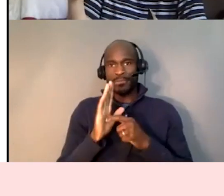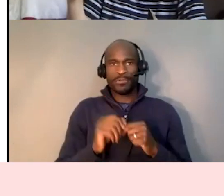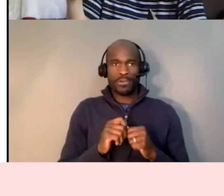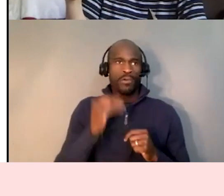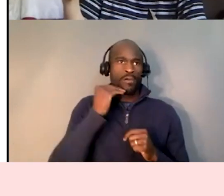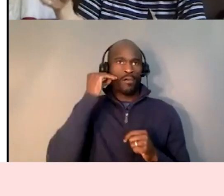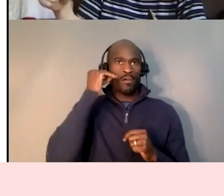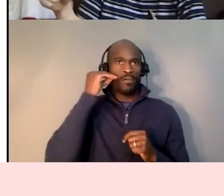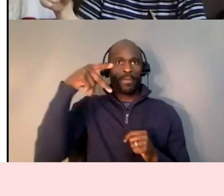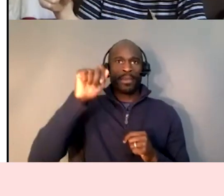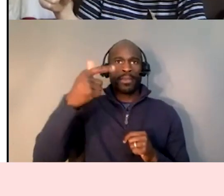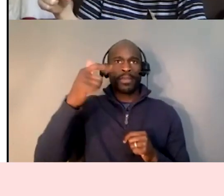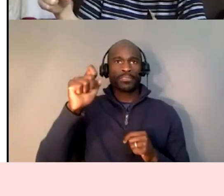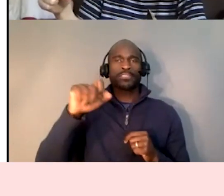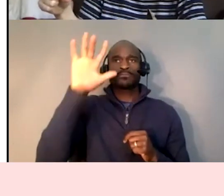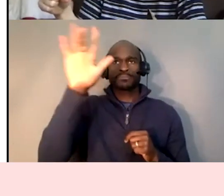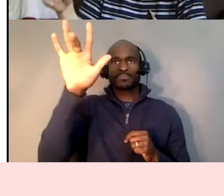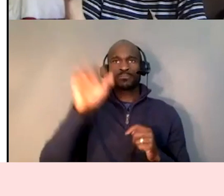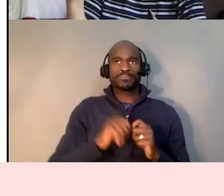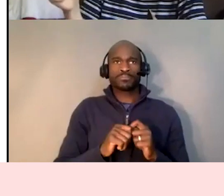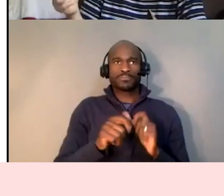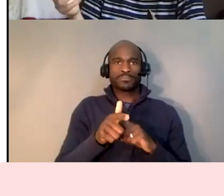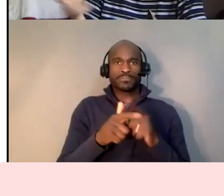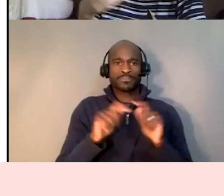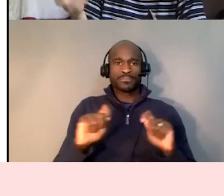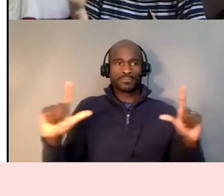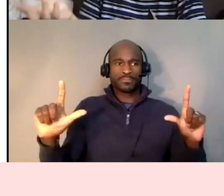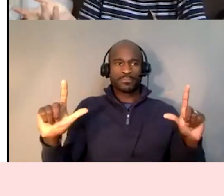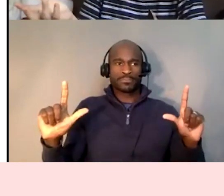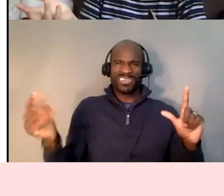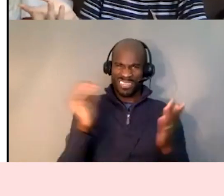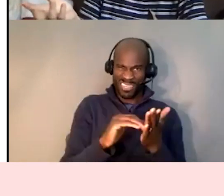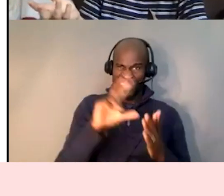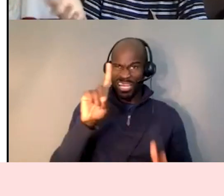also dashboard, most of the time, because those often mean the same thing so you're